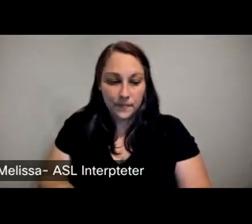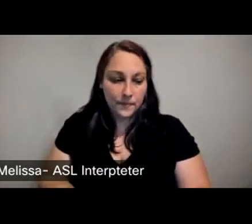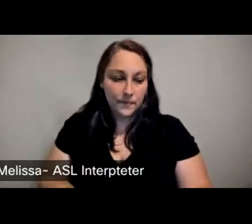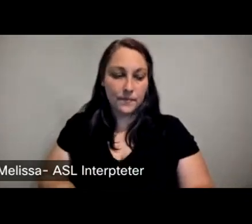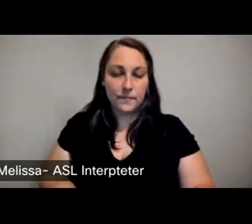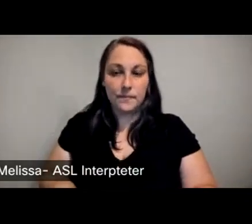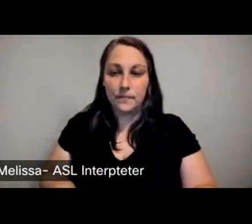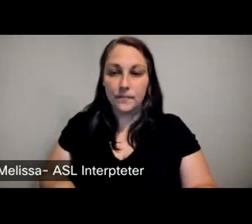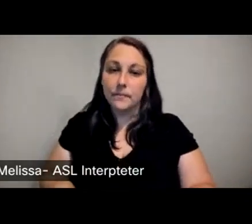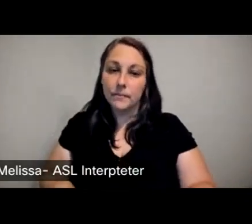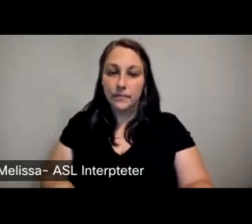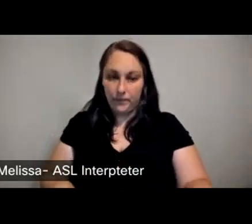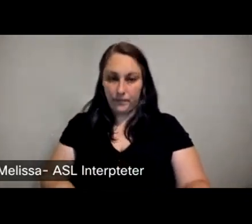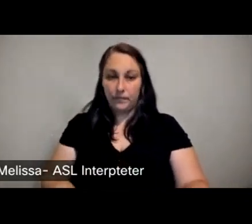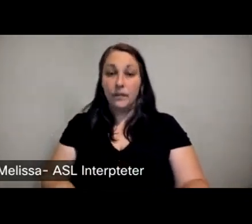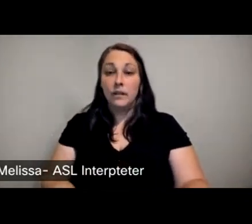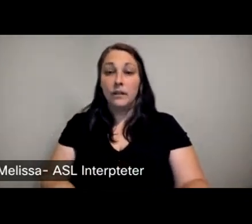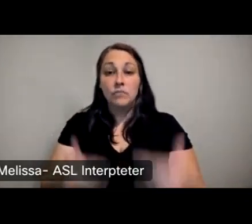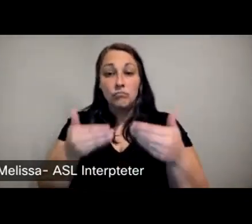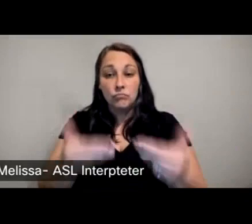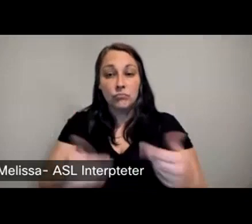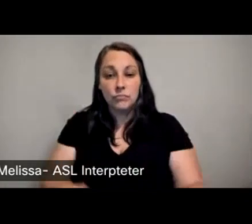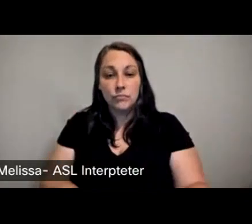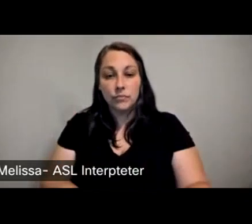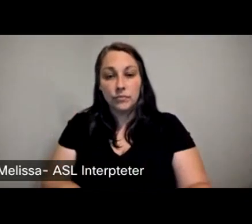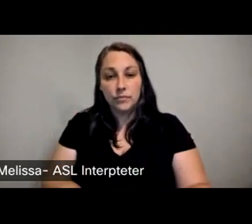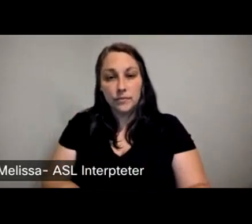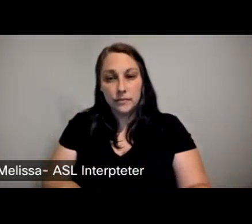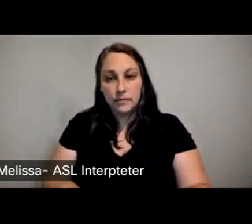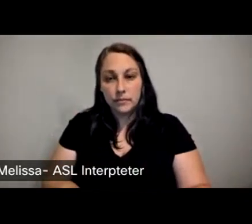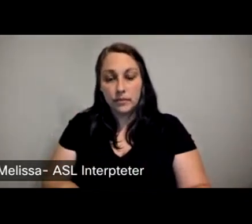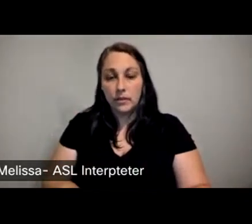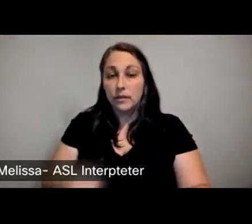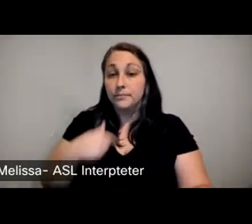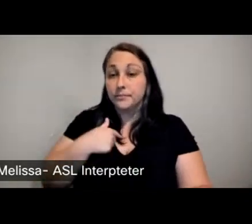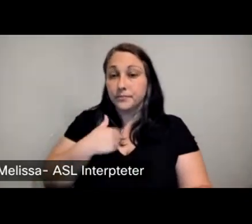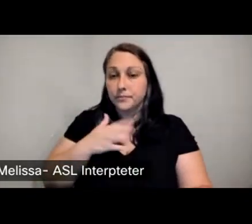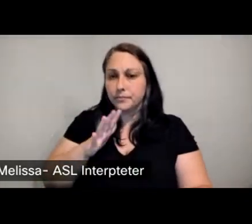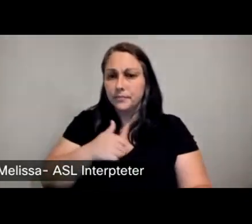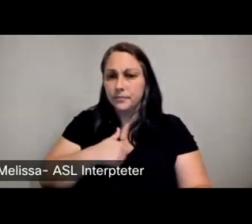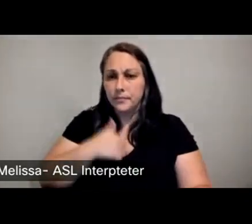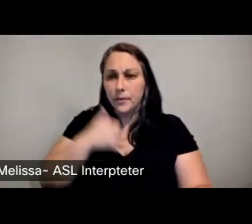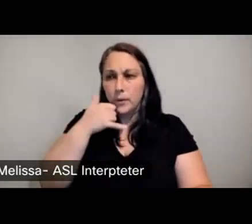you should now be on muted Gary uh I was calling I'm sorry not calling I was